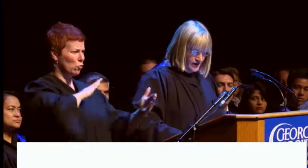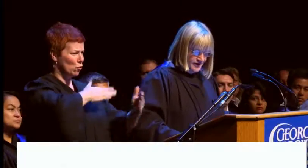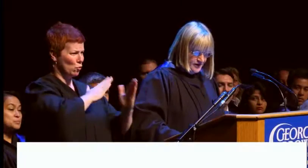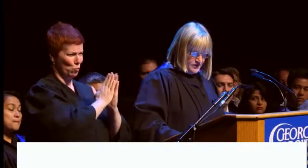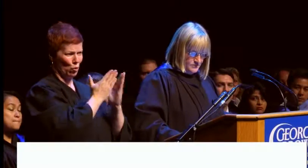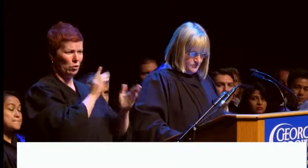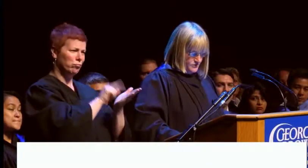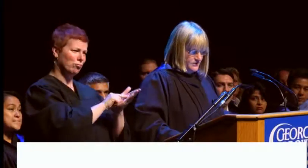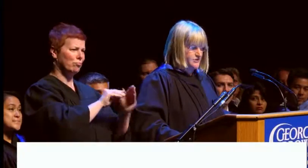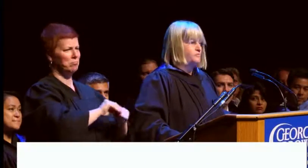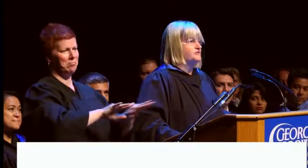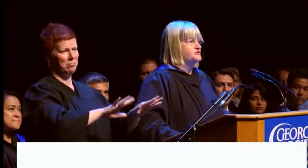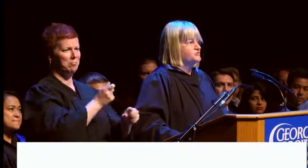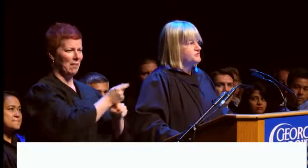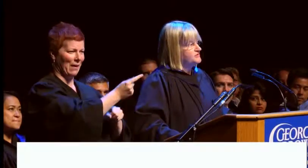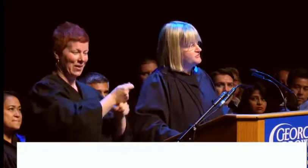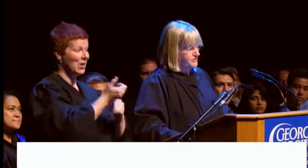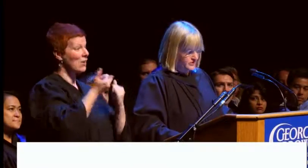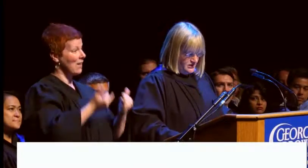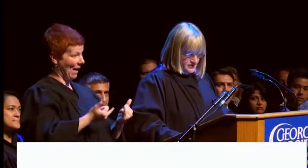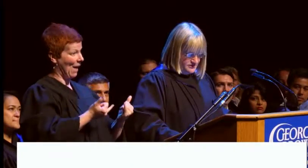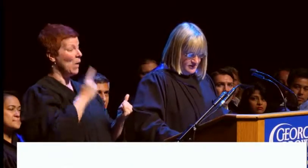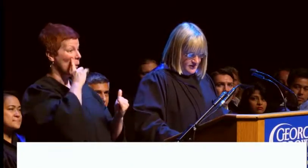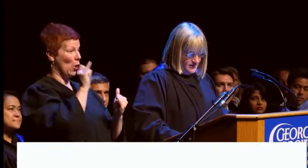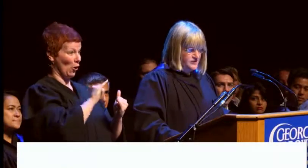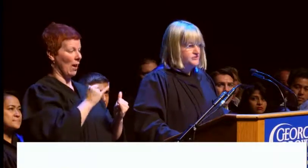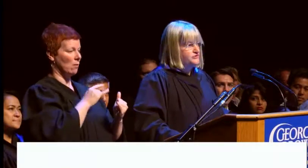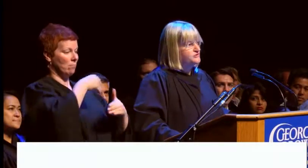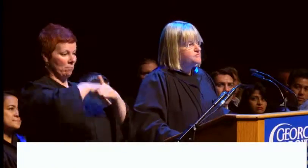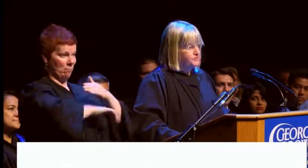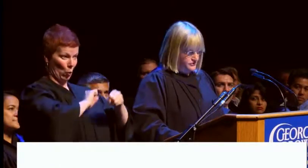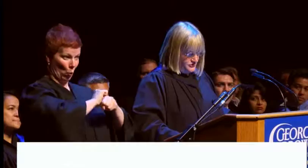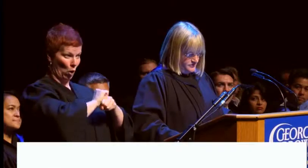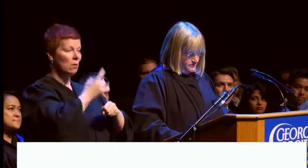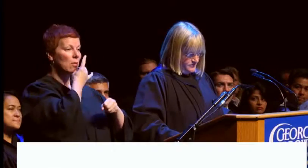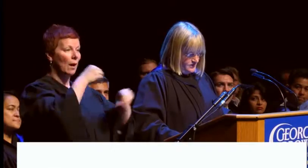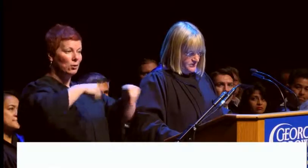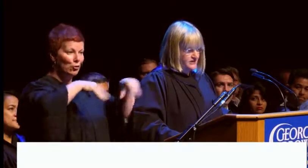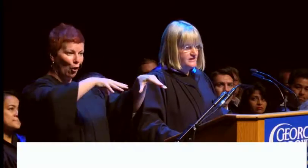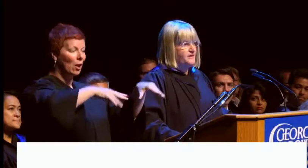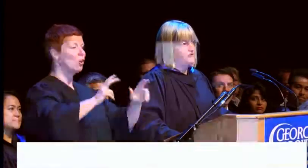I COME TO WORK, OPEN THE DOOR, TURN ON THE LIGHTS, TURN ON THE COMPUTERS, I CHECK E-MAILS,